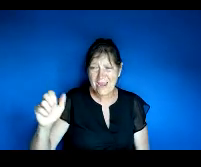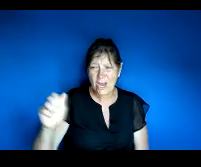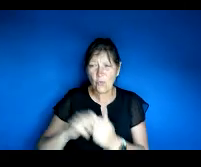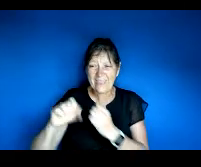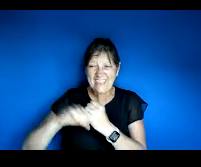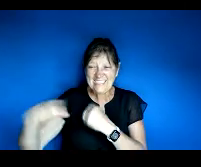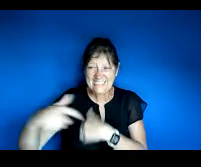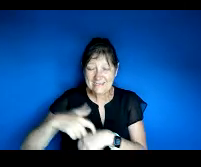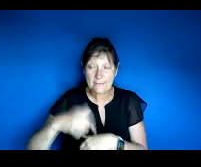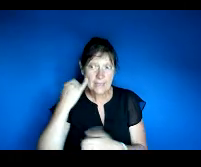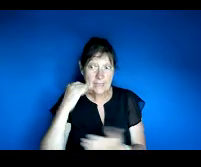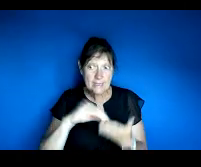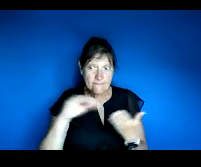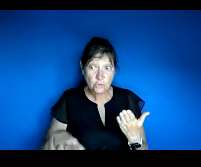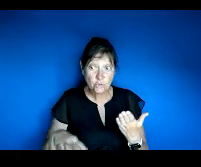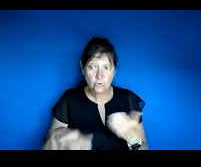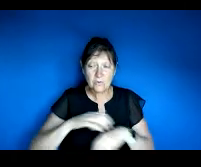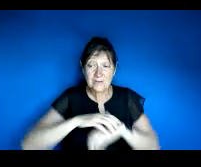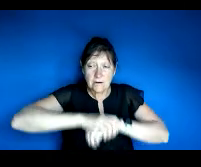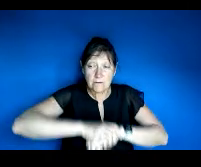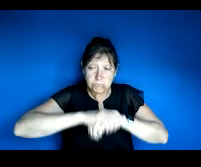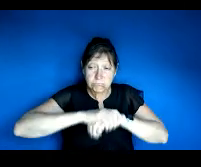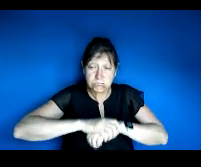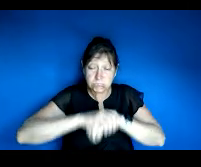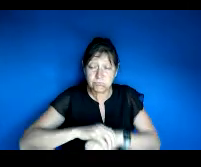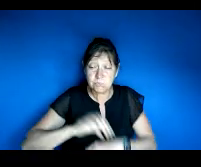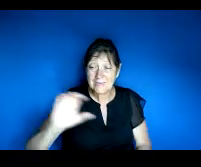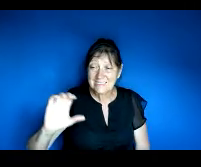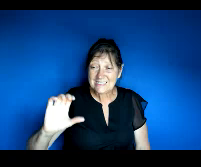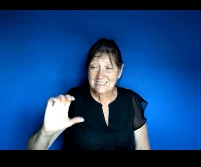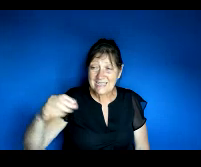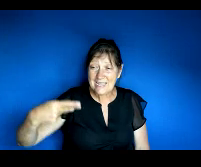if a student is taking a CPR course or kind of wilderness survival,